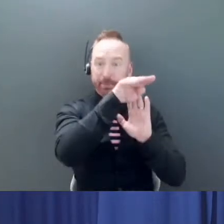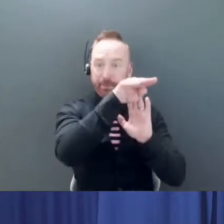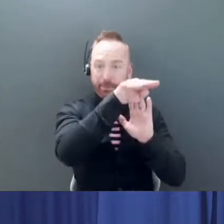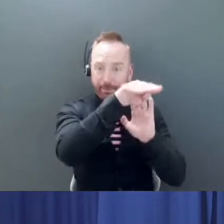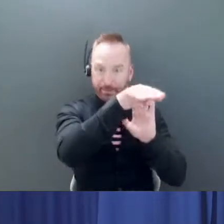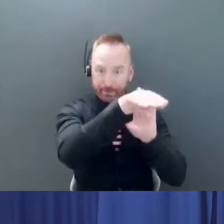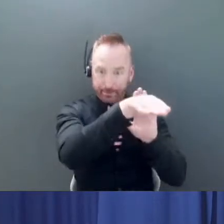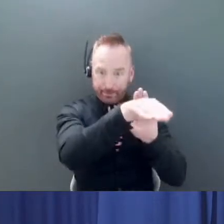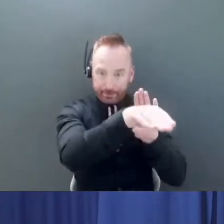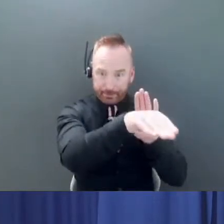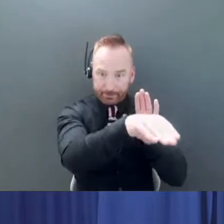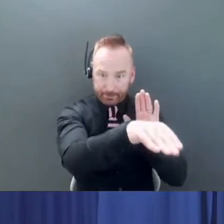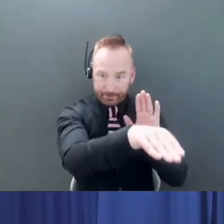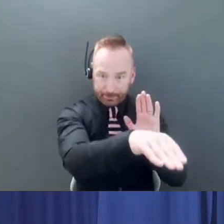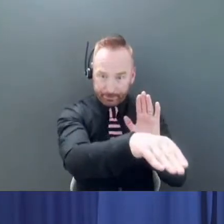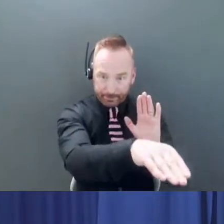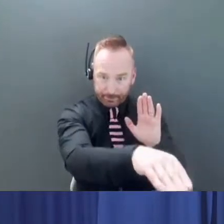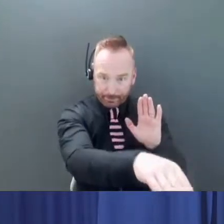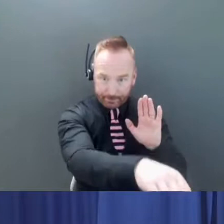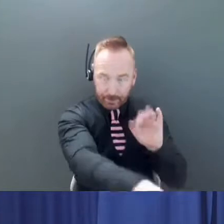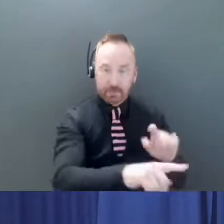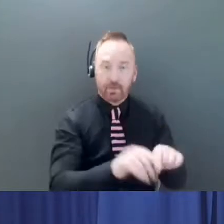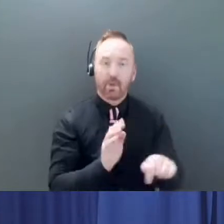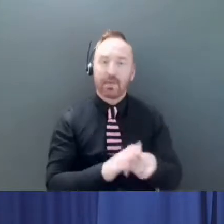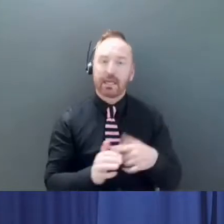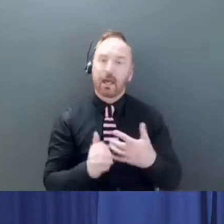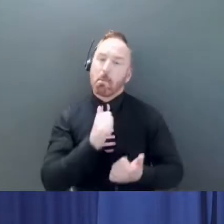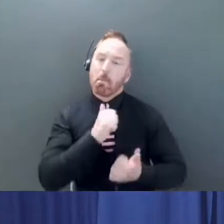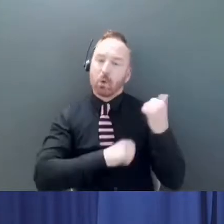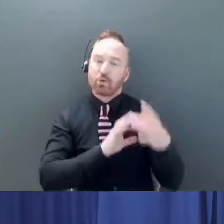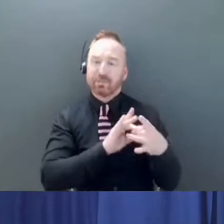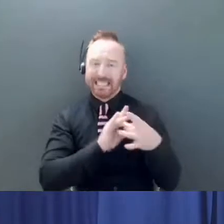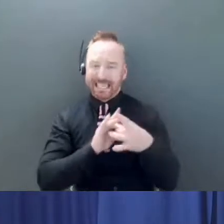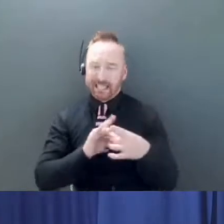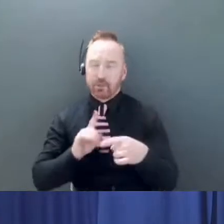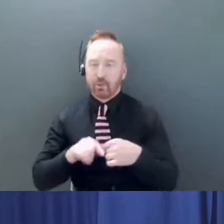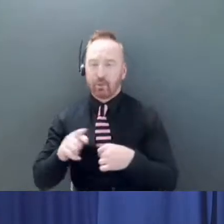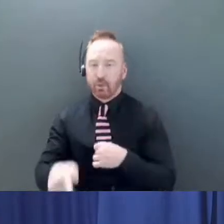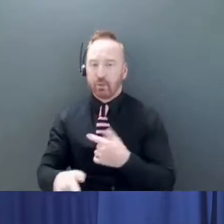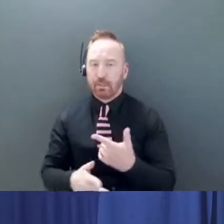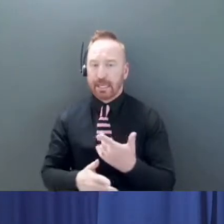which are clearly linked to other cases or what we call